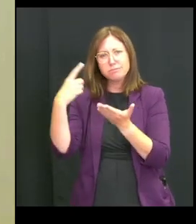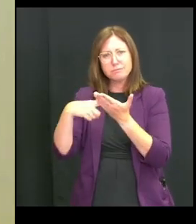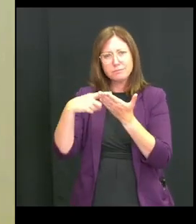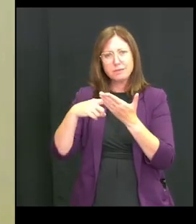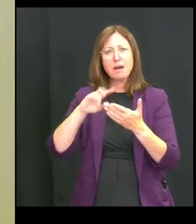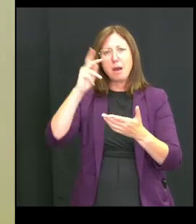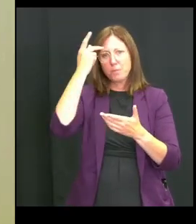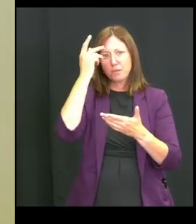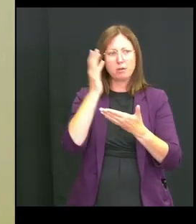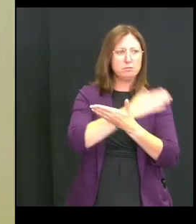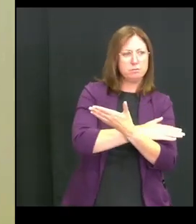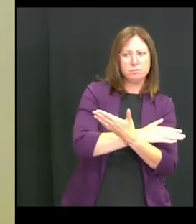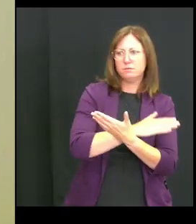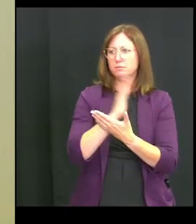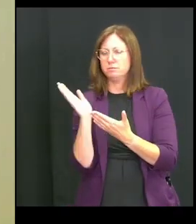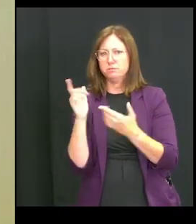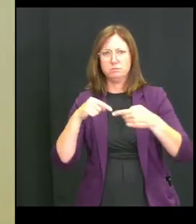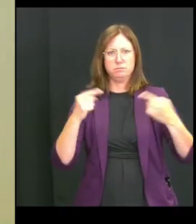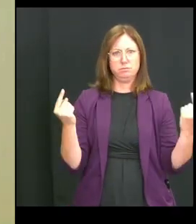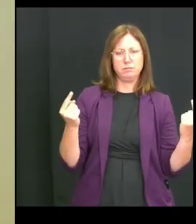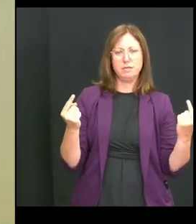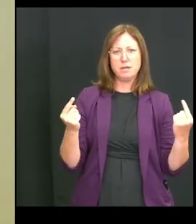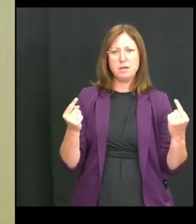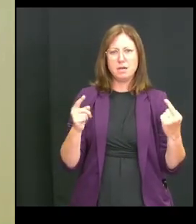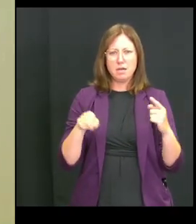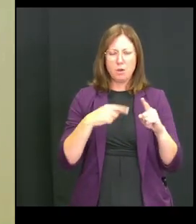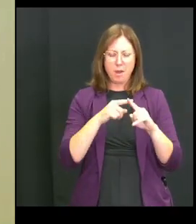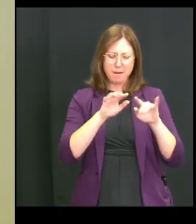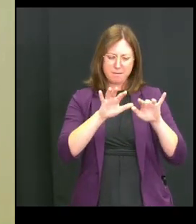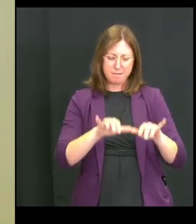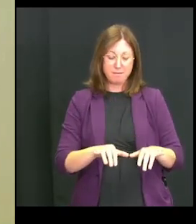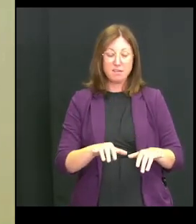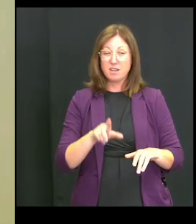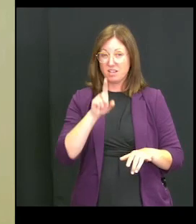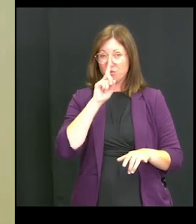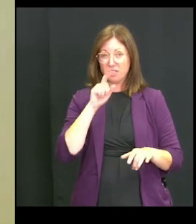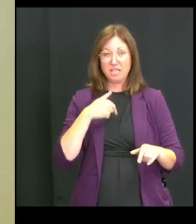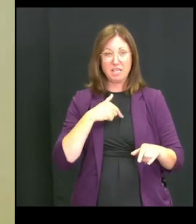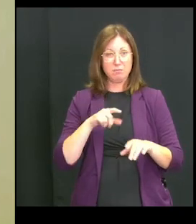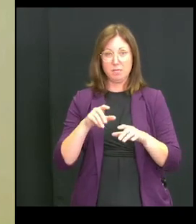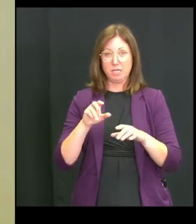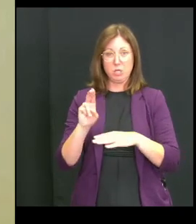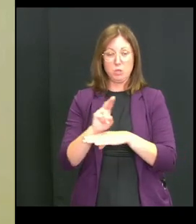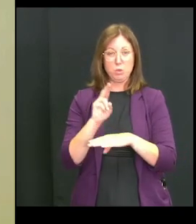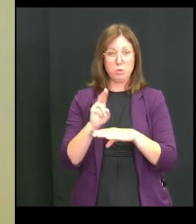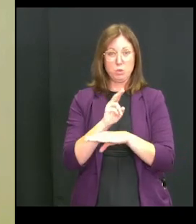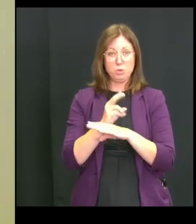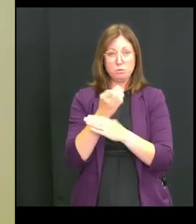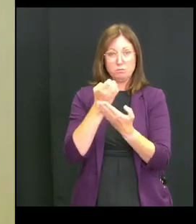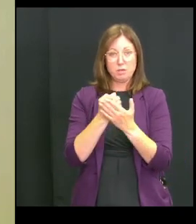And in constructing that talk, I really had to rely almost entirely on evidence from the US.